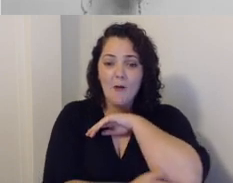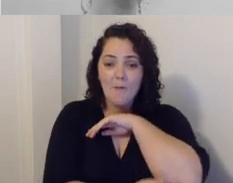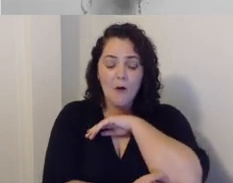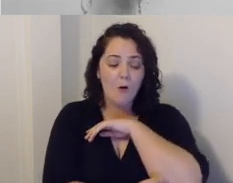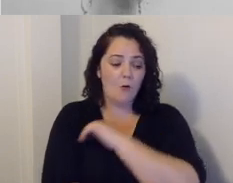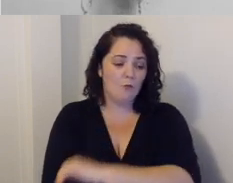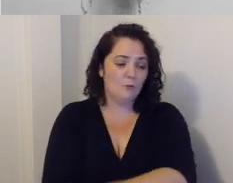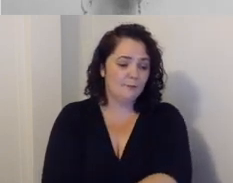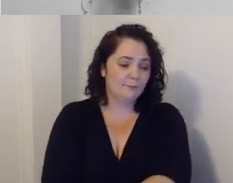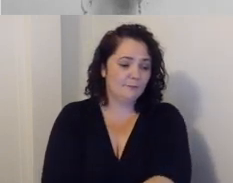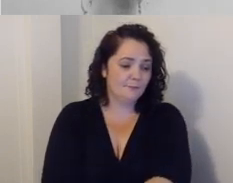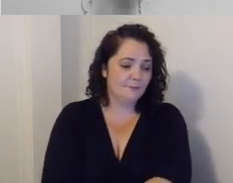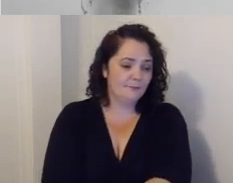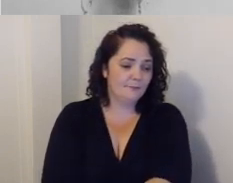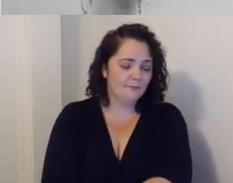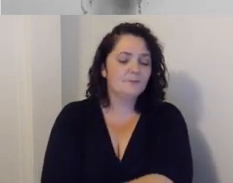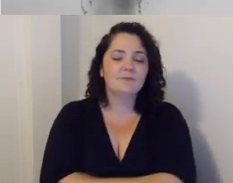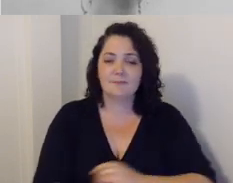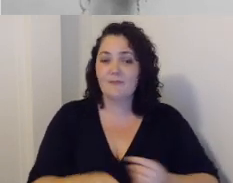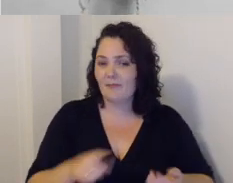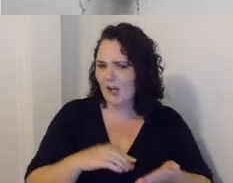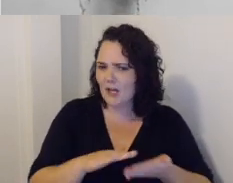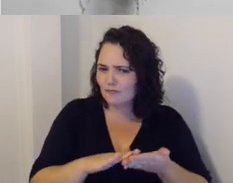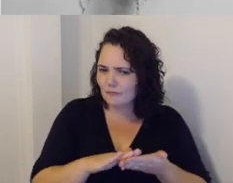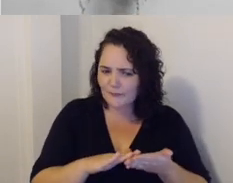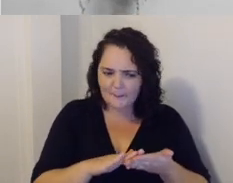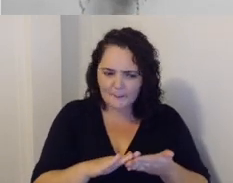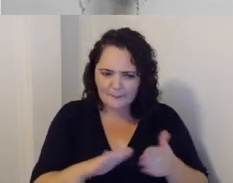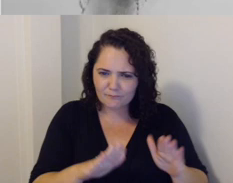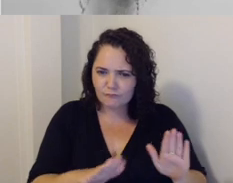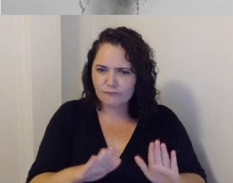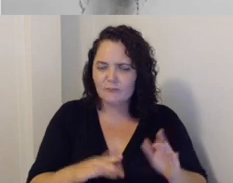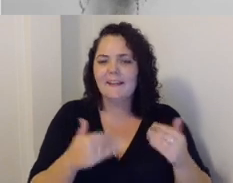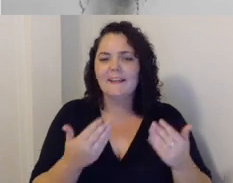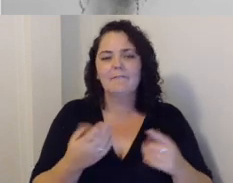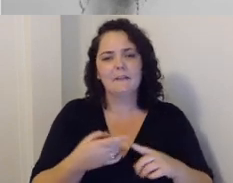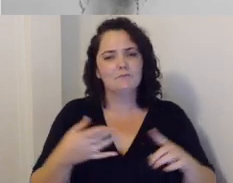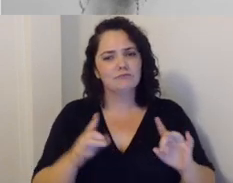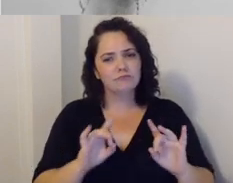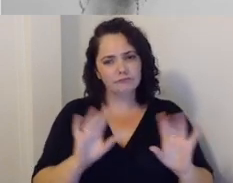rubbing with that chalk and charcoal and start defining it with that really beautiful softness